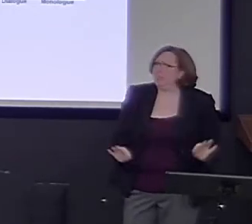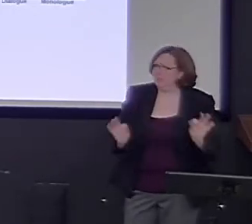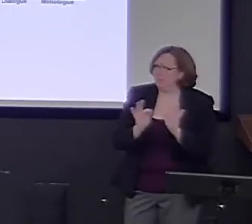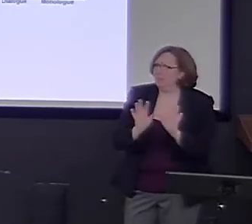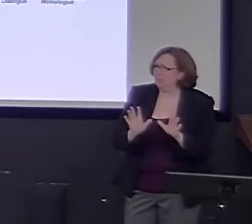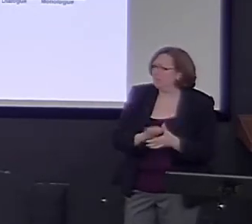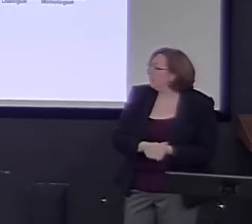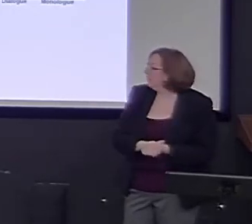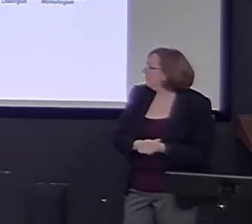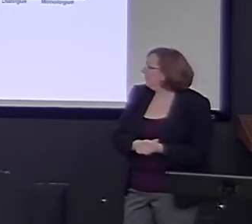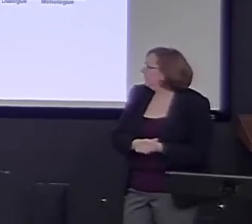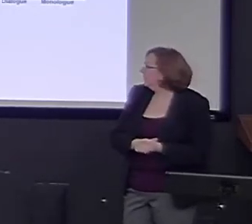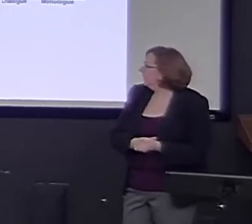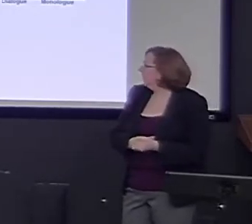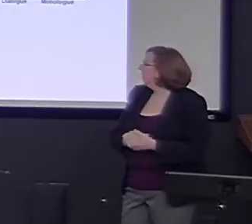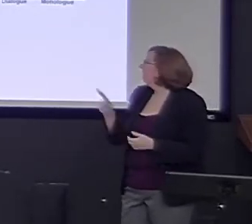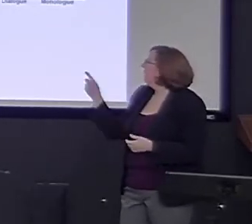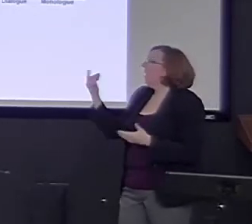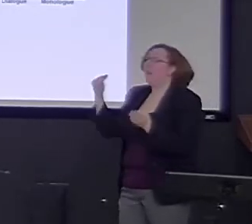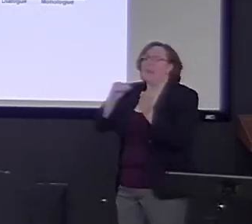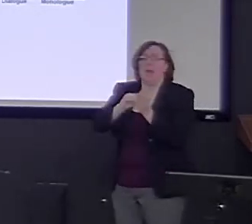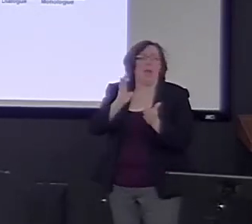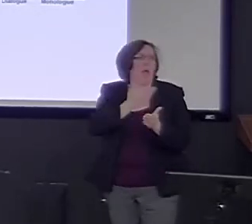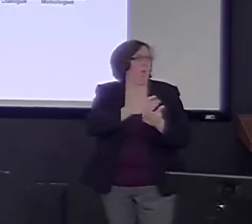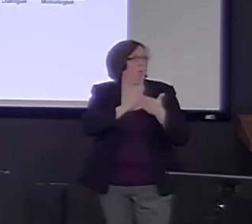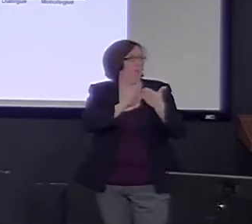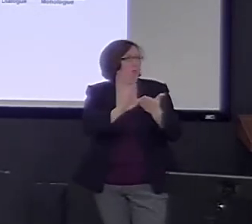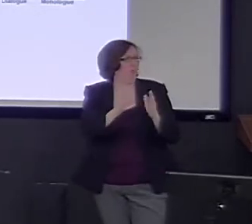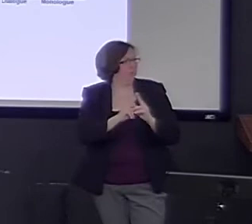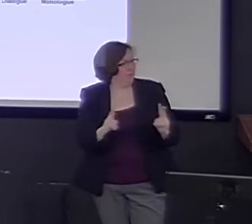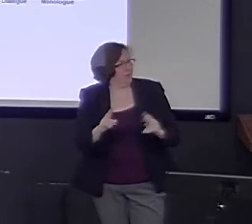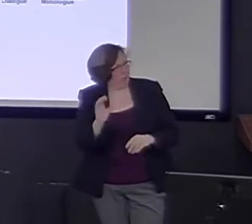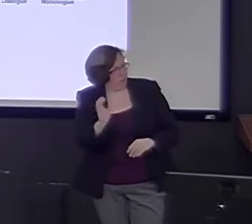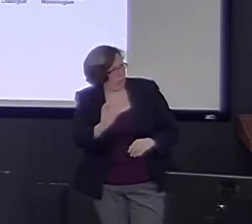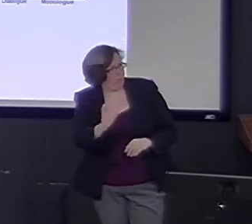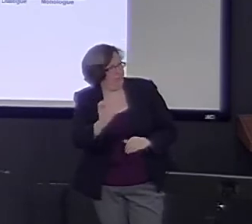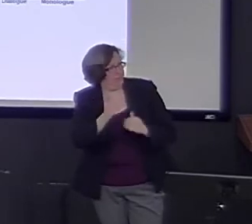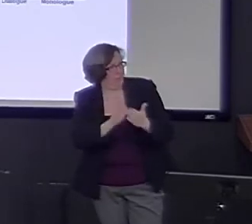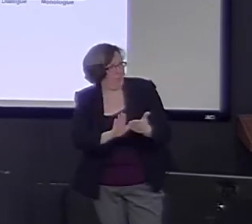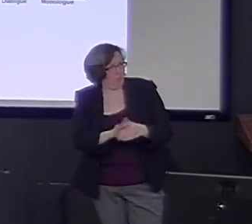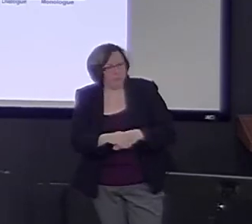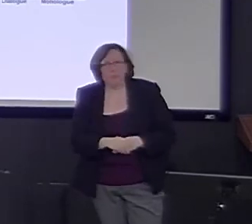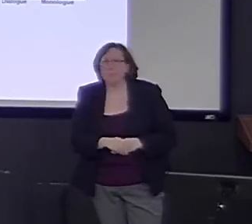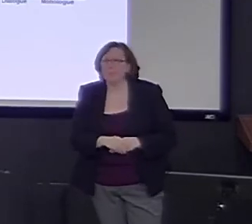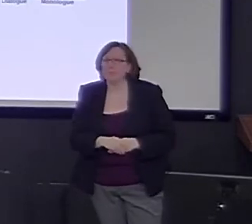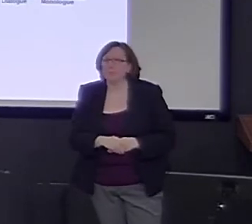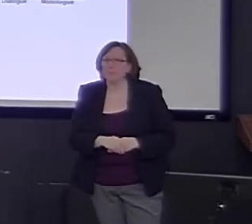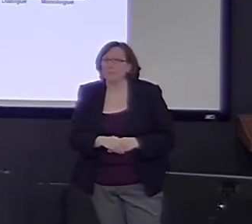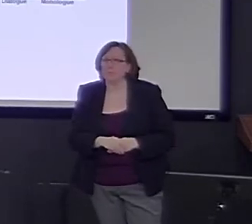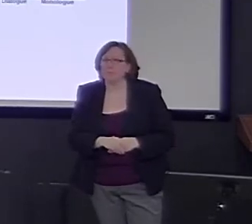and this is a very conservative approach. So these data say pretty resoundingly that